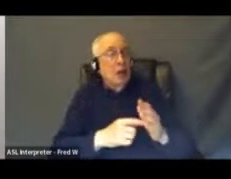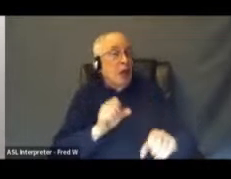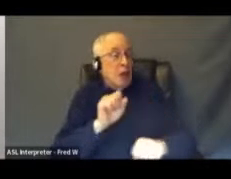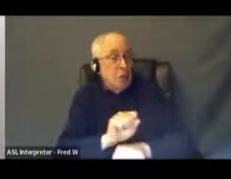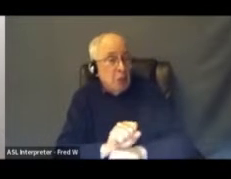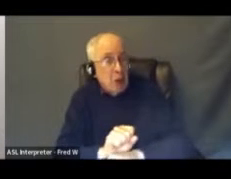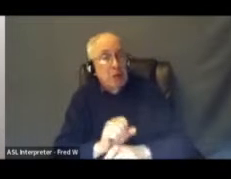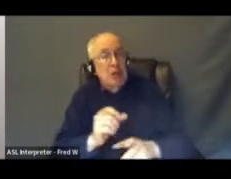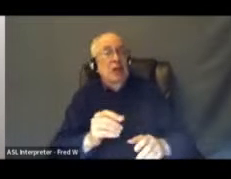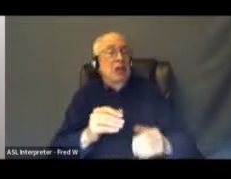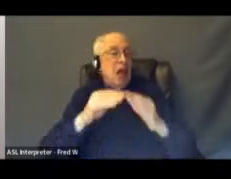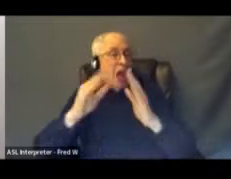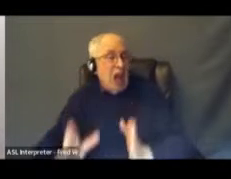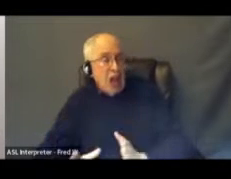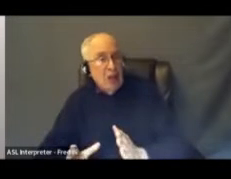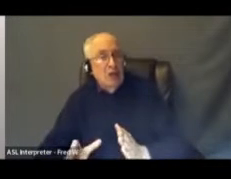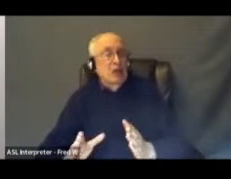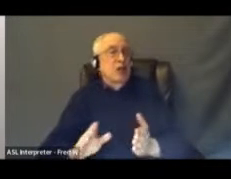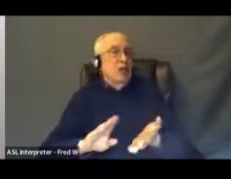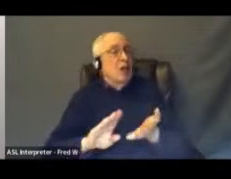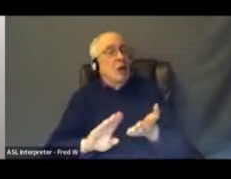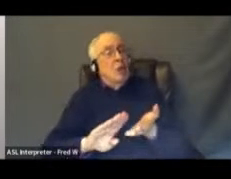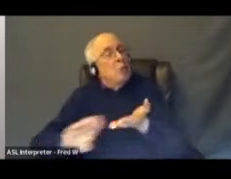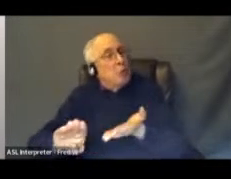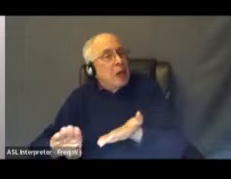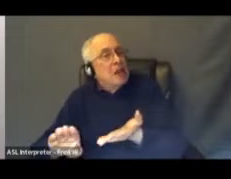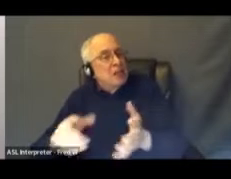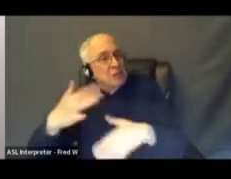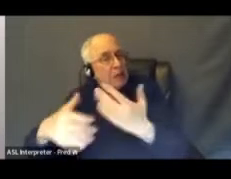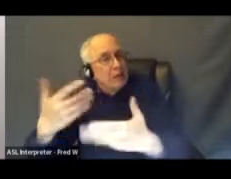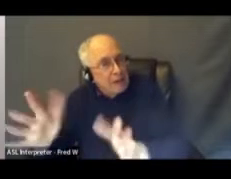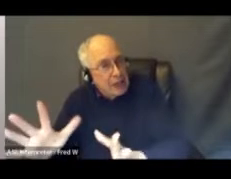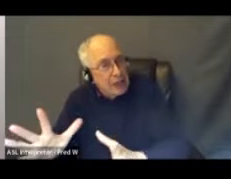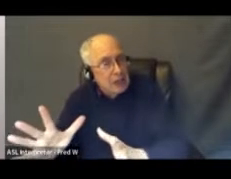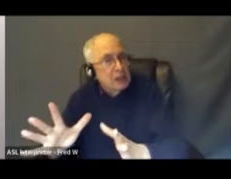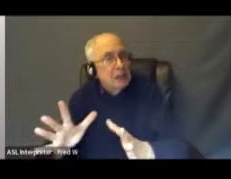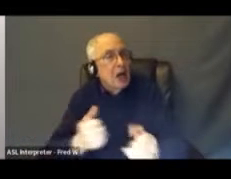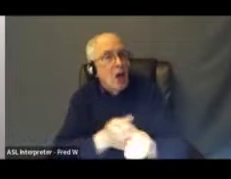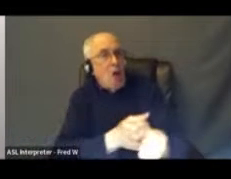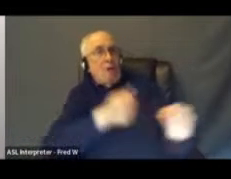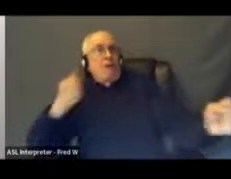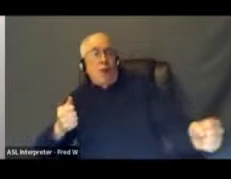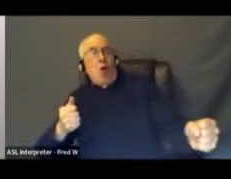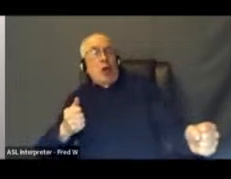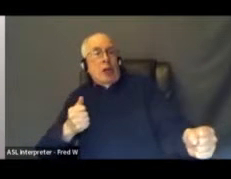probation, navigating away from the legal system and hopefully not getting re arrested and arrested advising back.